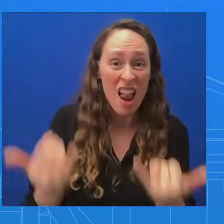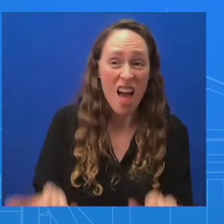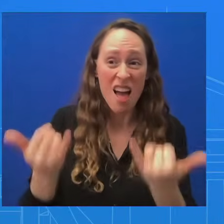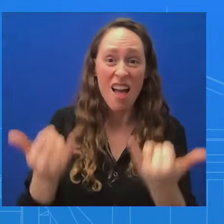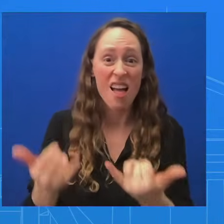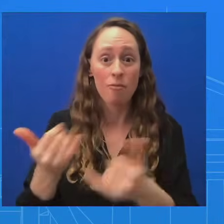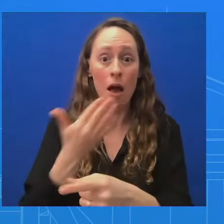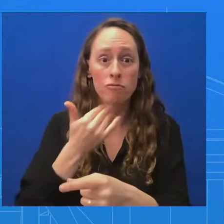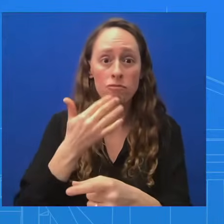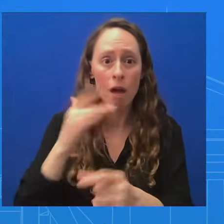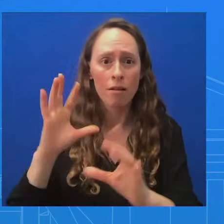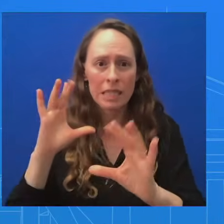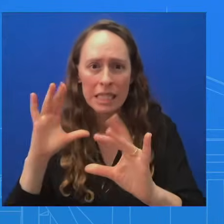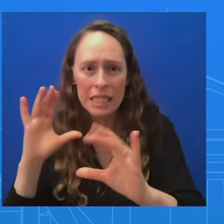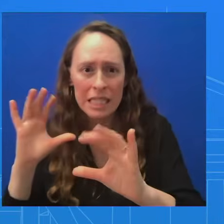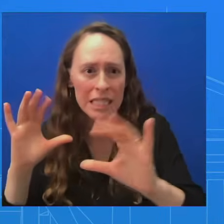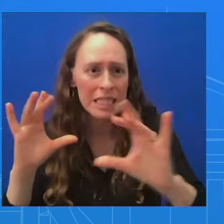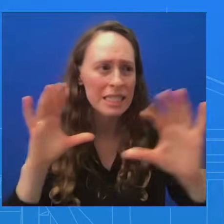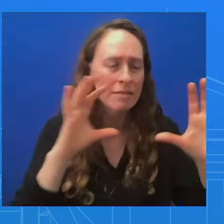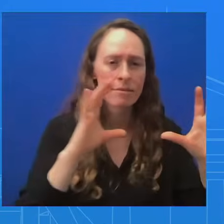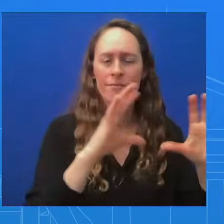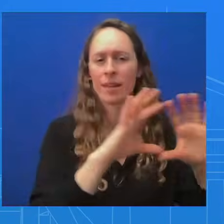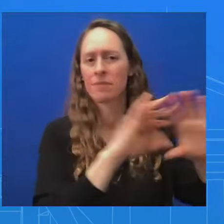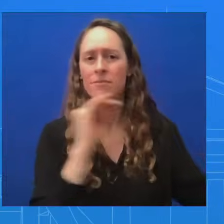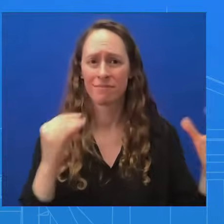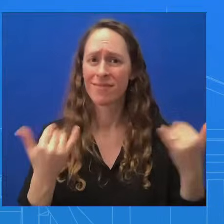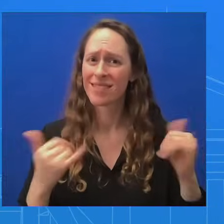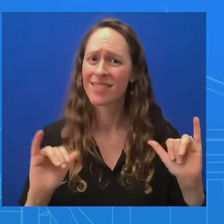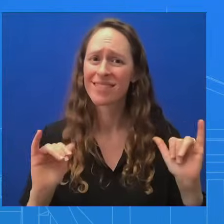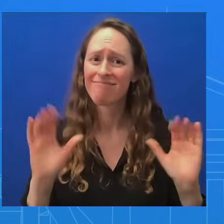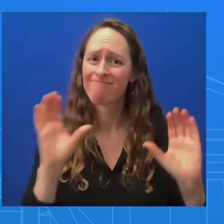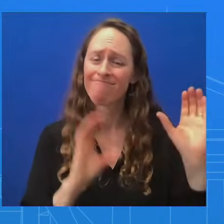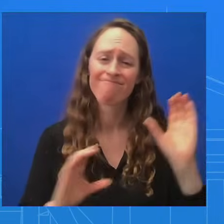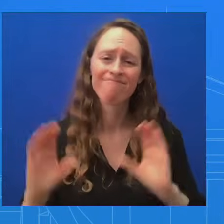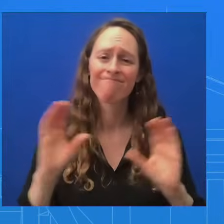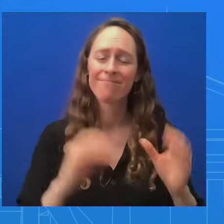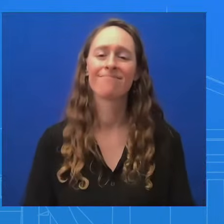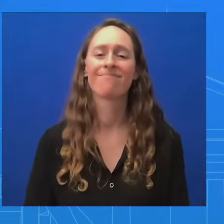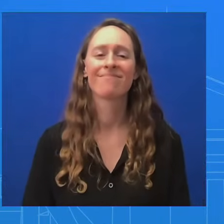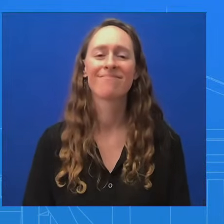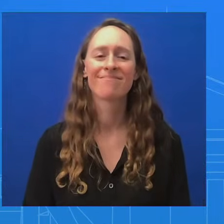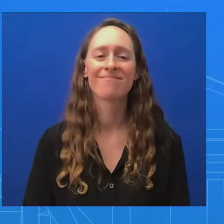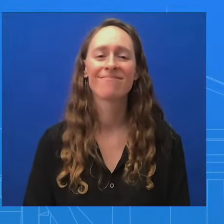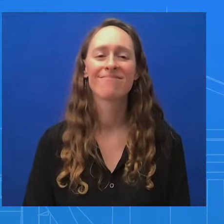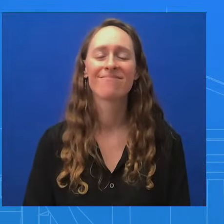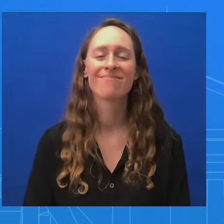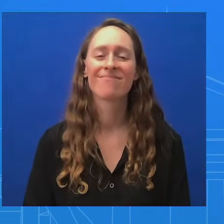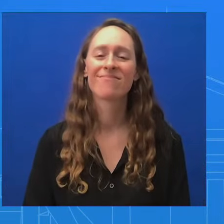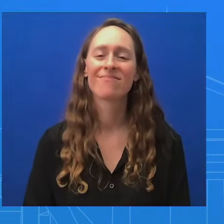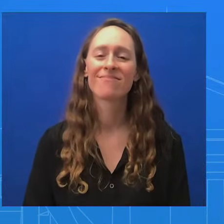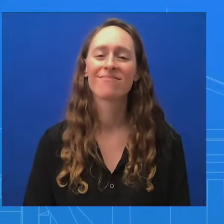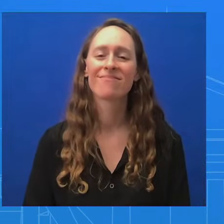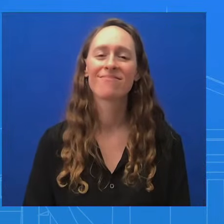The Press: Thank you. Thank you, Karine. And thank you, John. I have two questions on Russia and South Korea and North Korea.